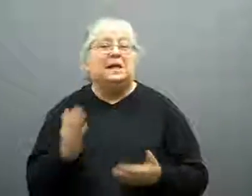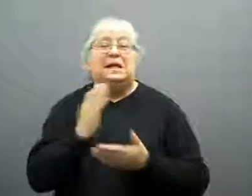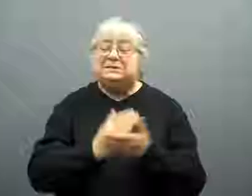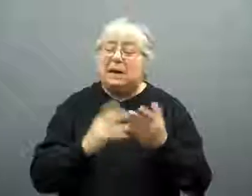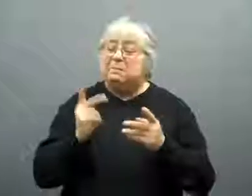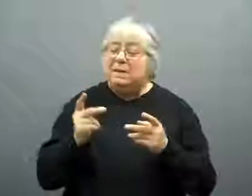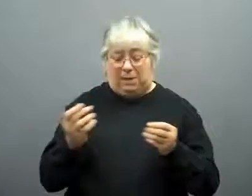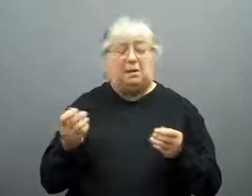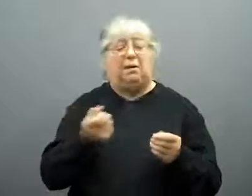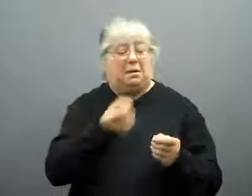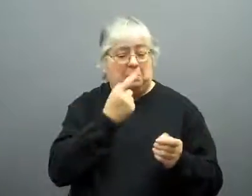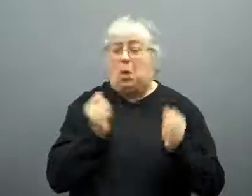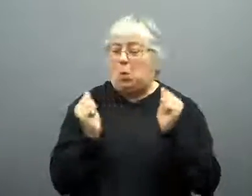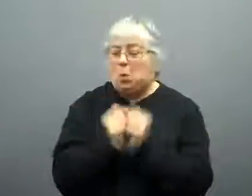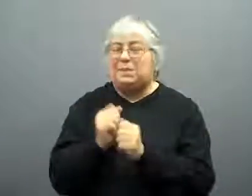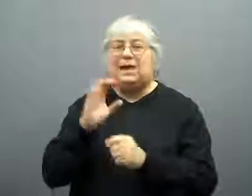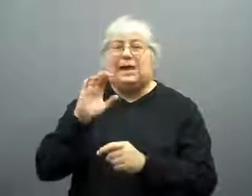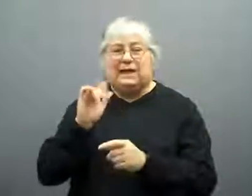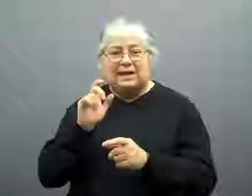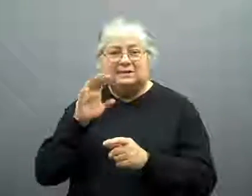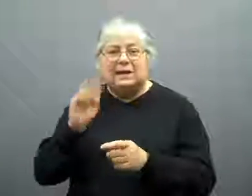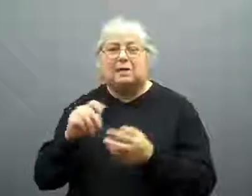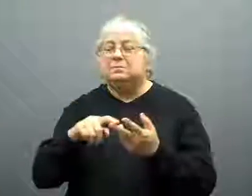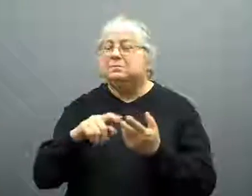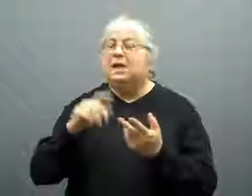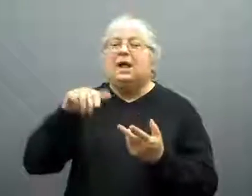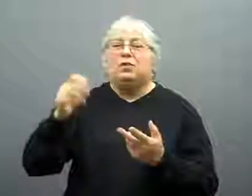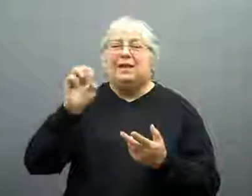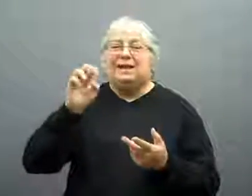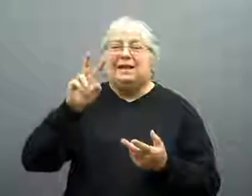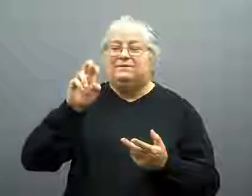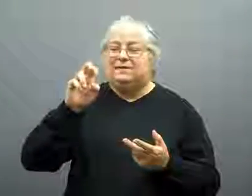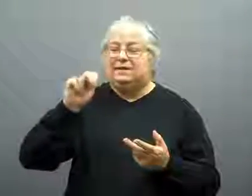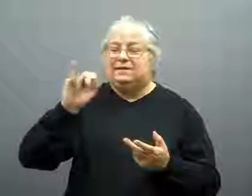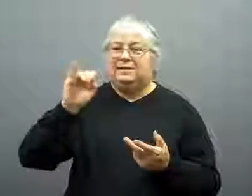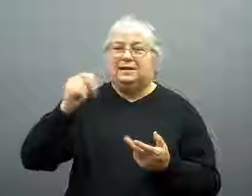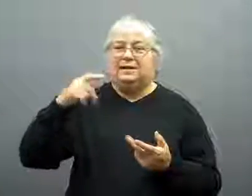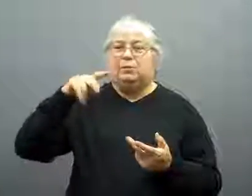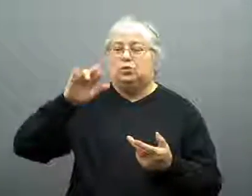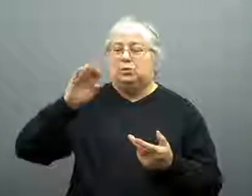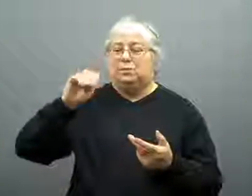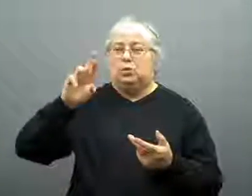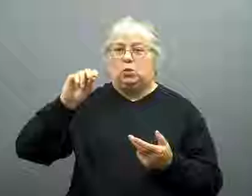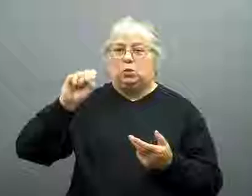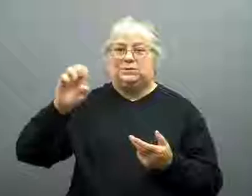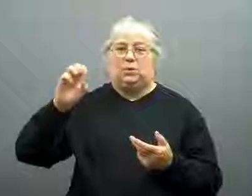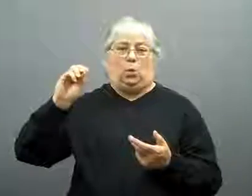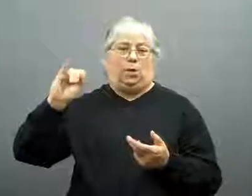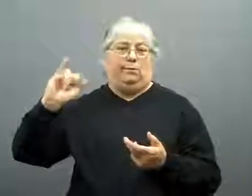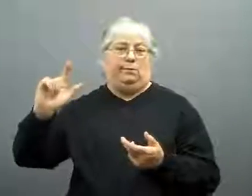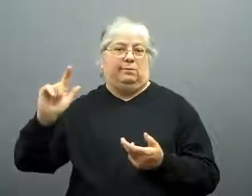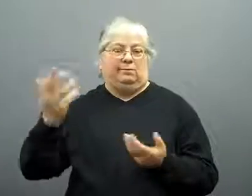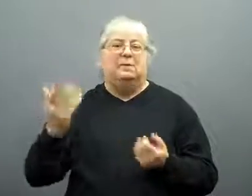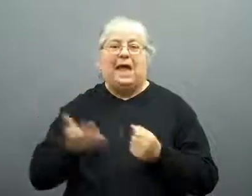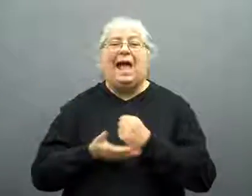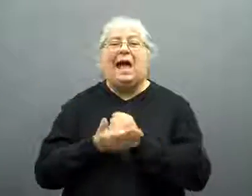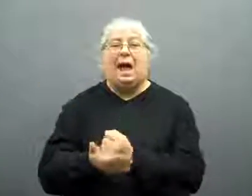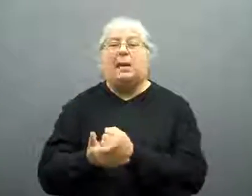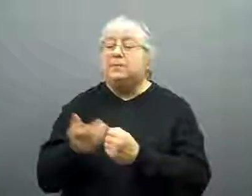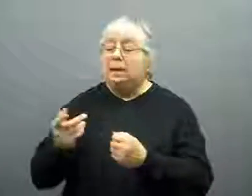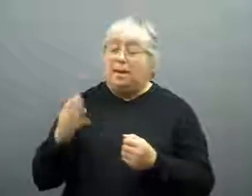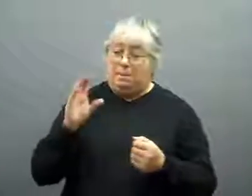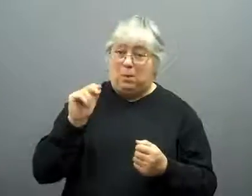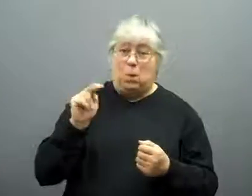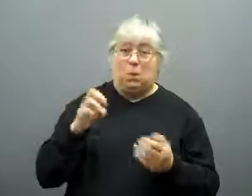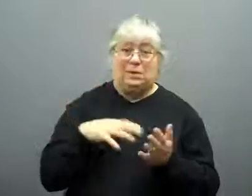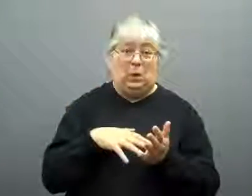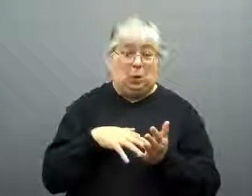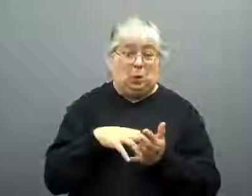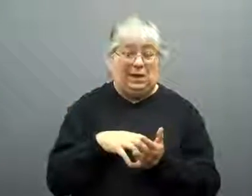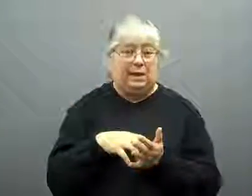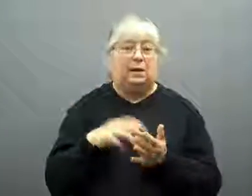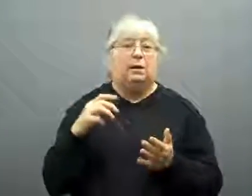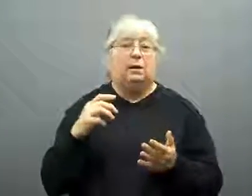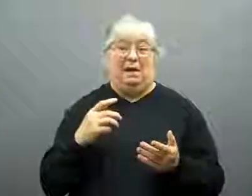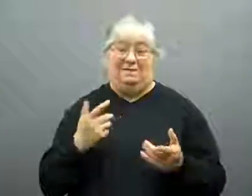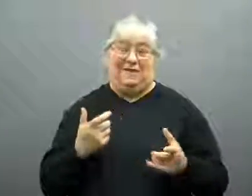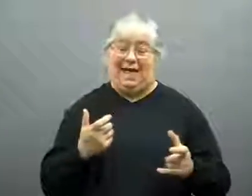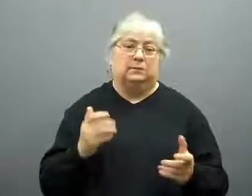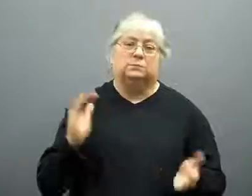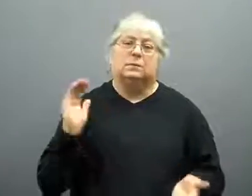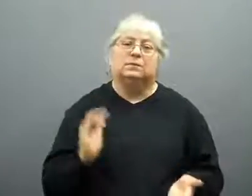Some take it with calcium and evening primrose oil.